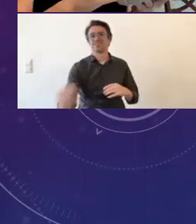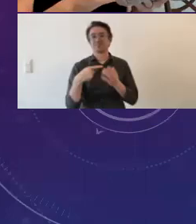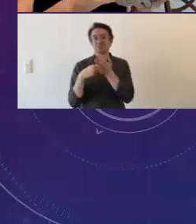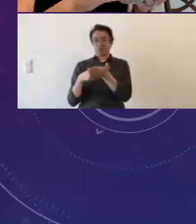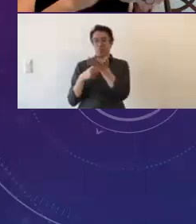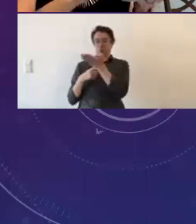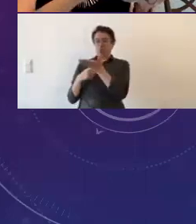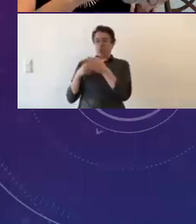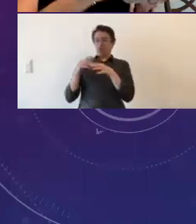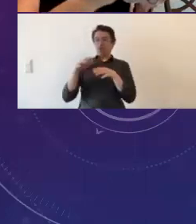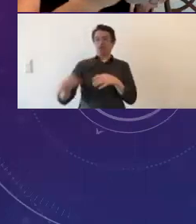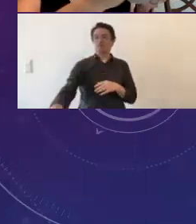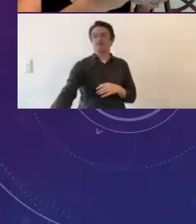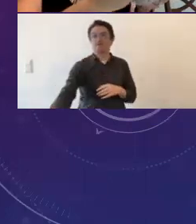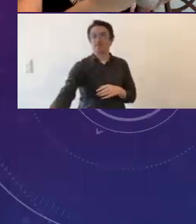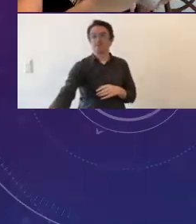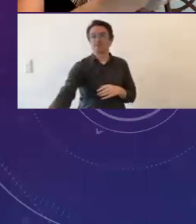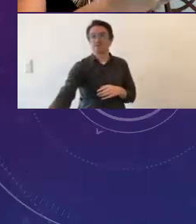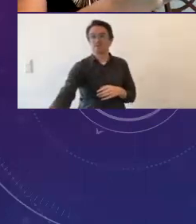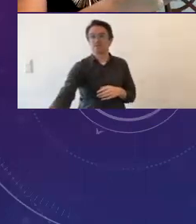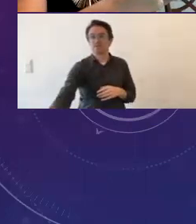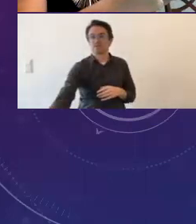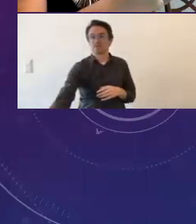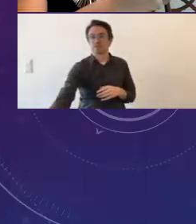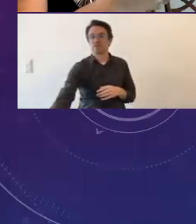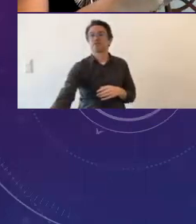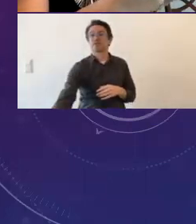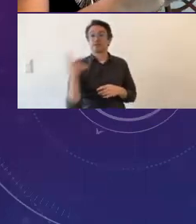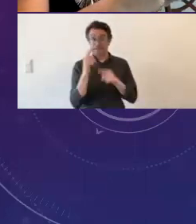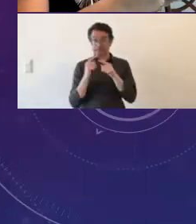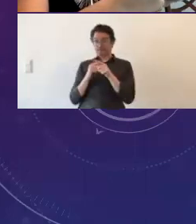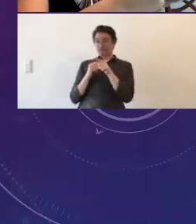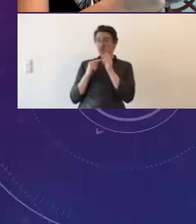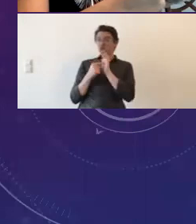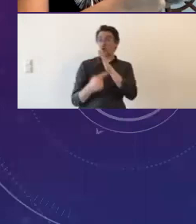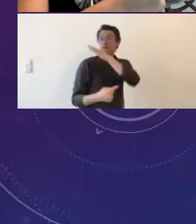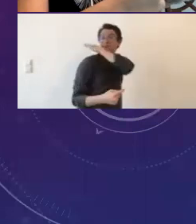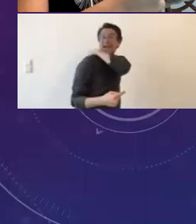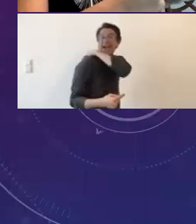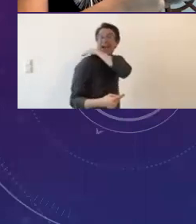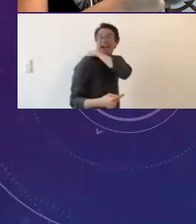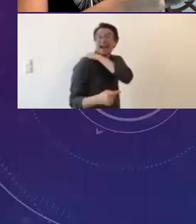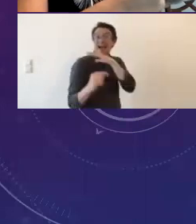I'm going to draw a straight line this means somebody walked into the room from